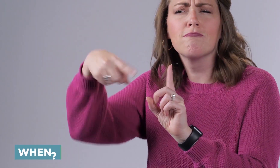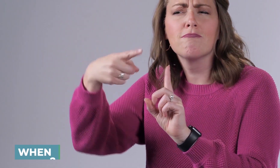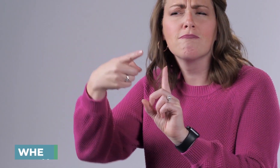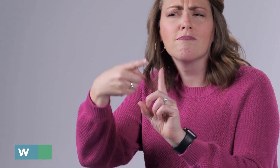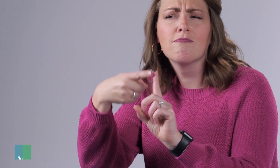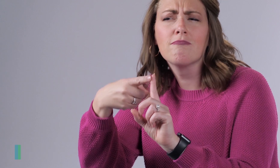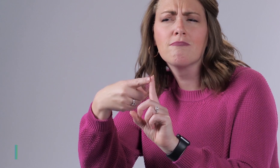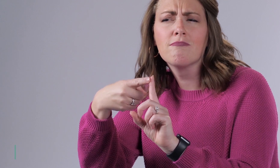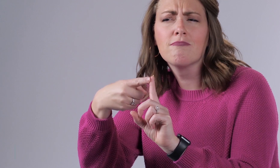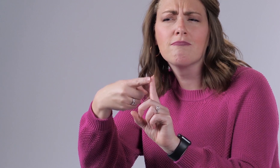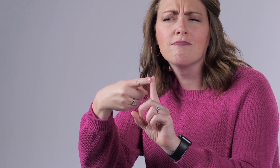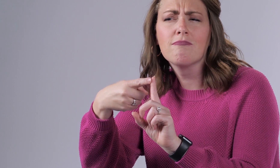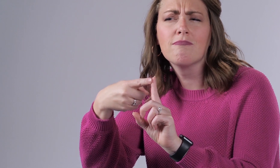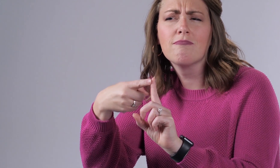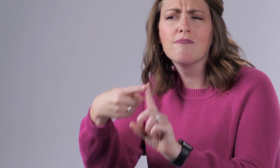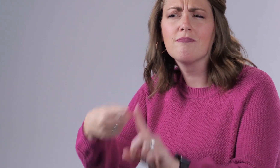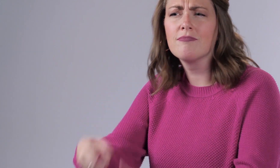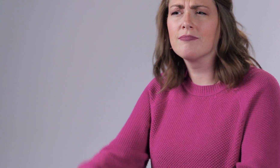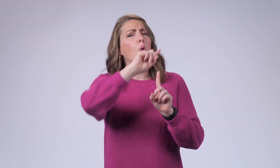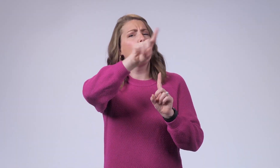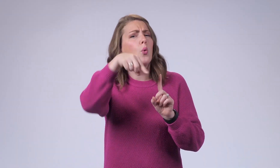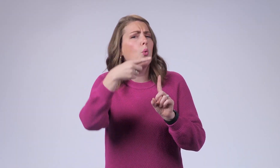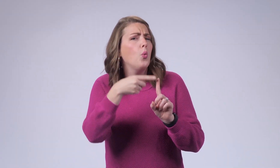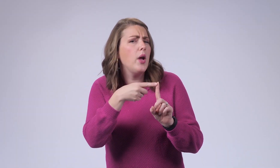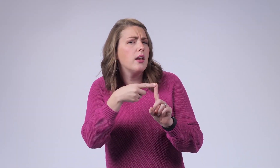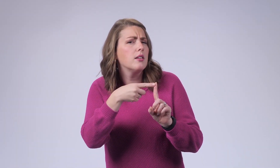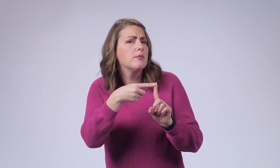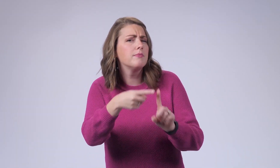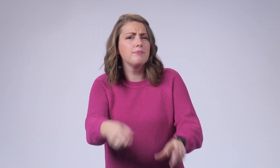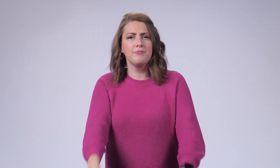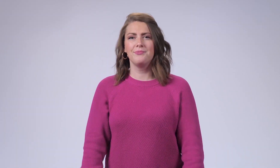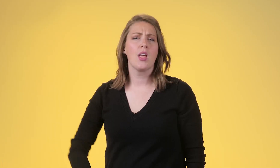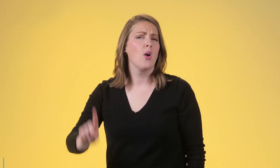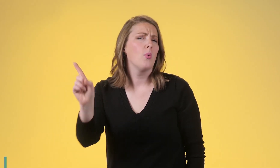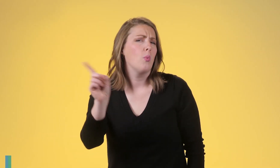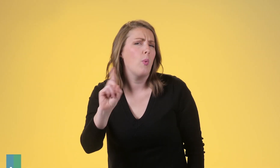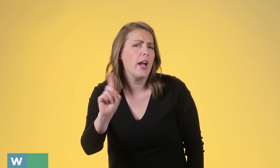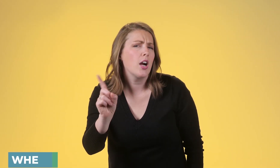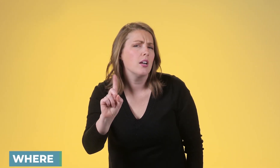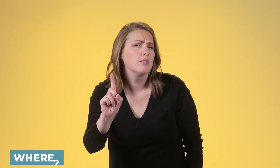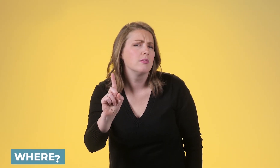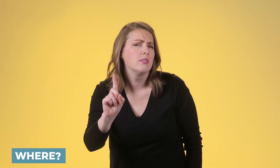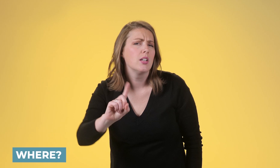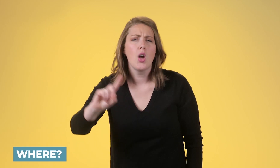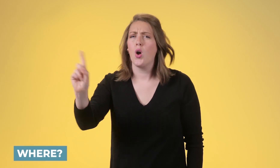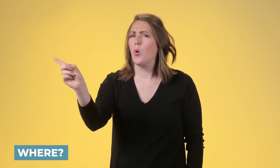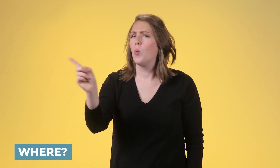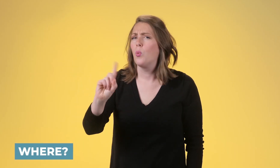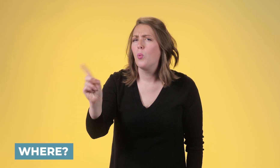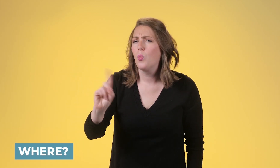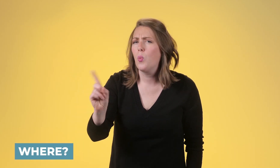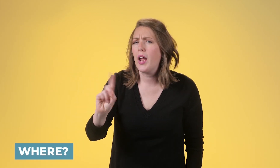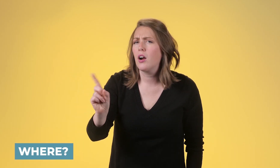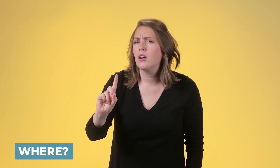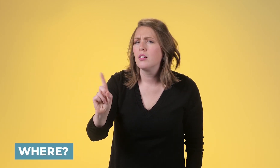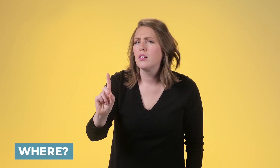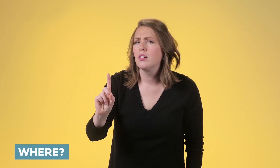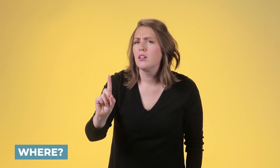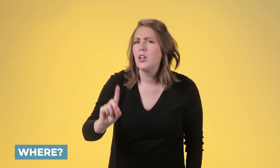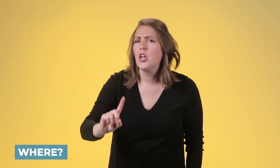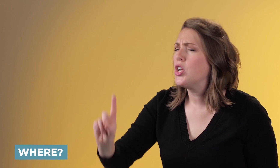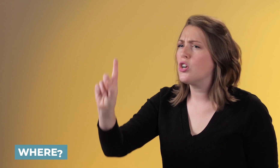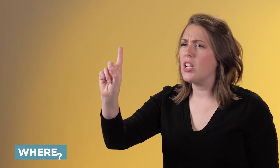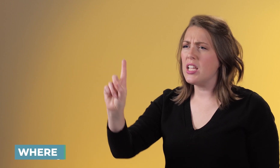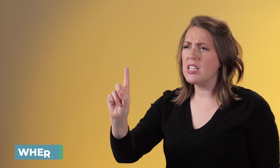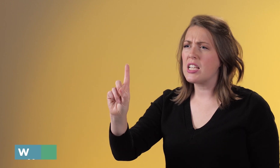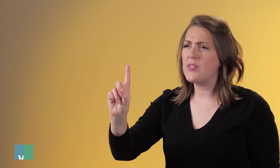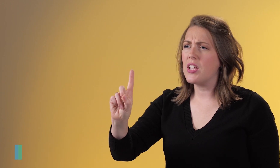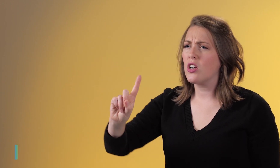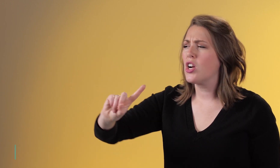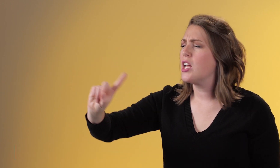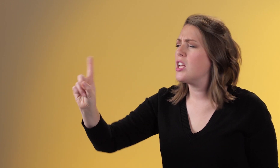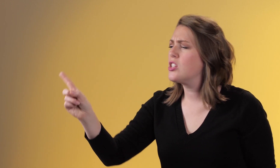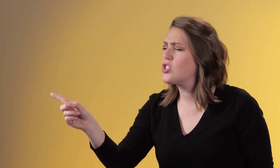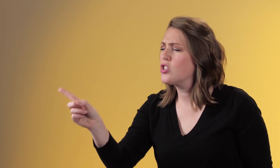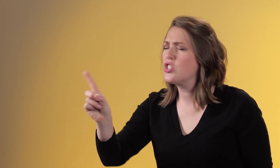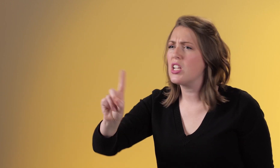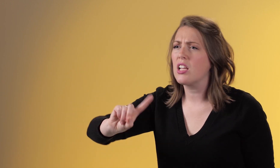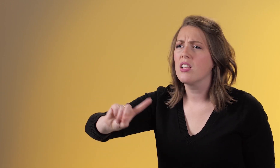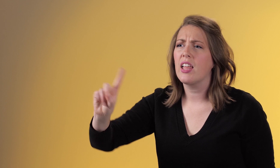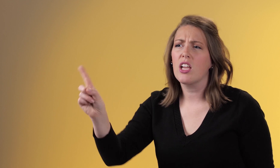the hand of a clock moving around when where where your index finger is searching like